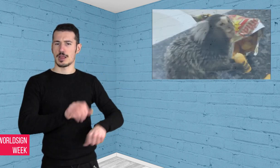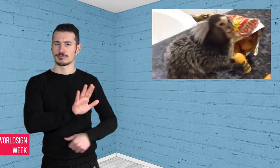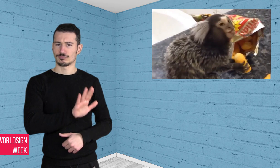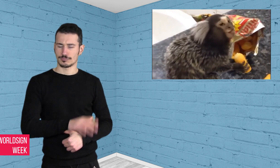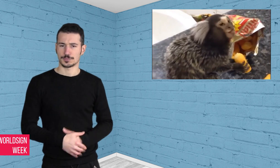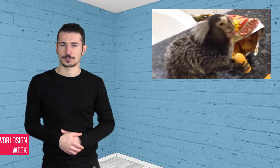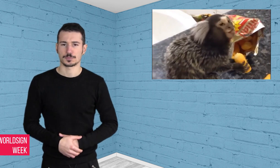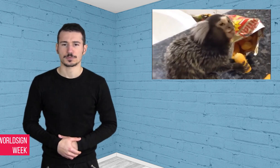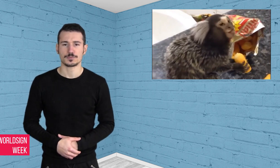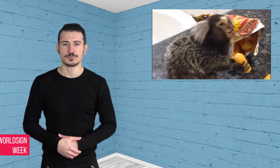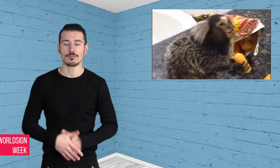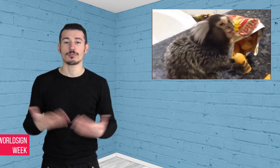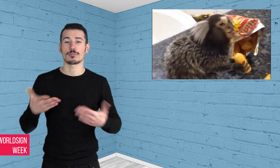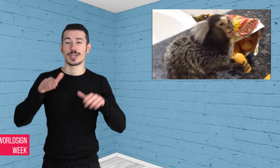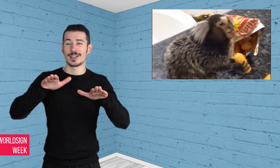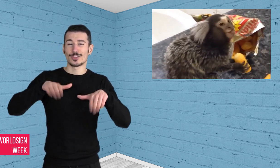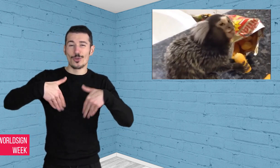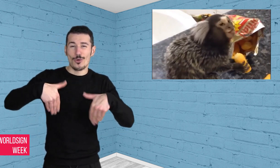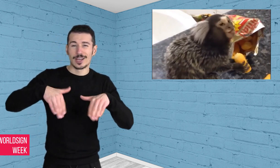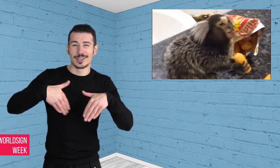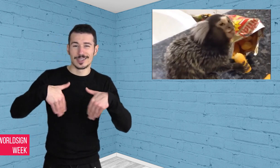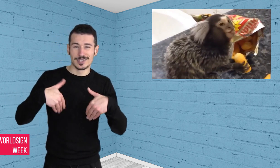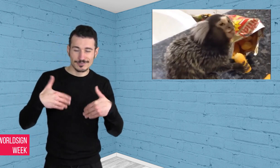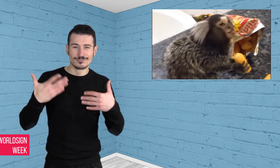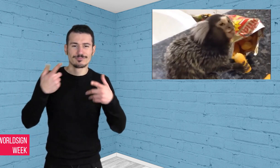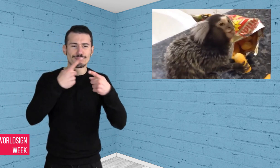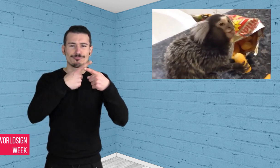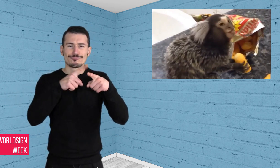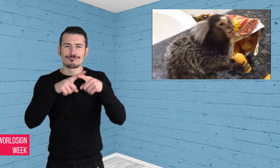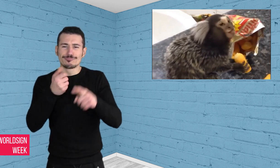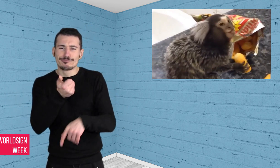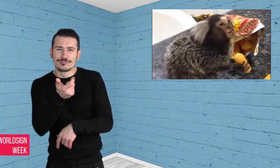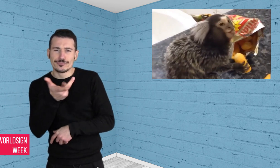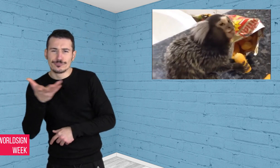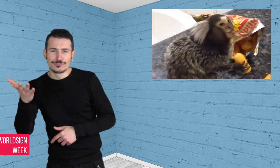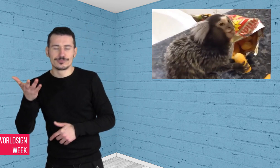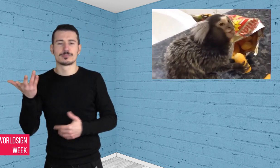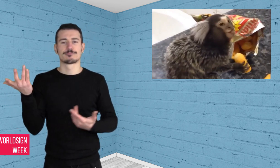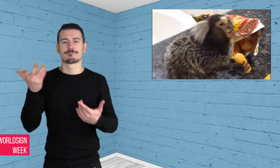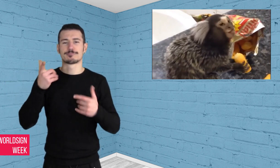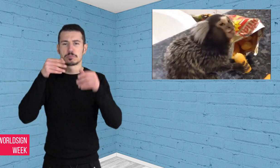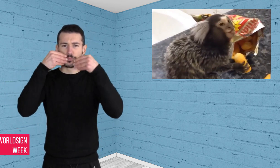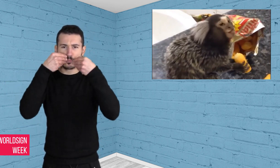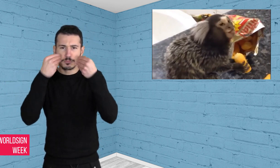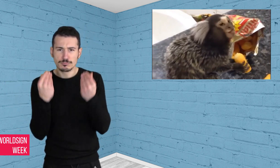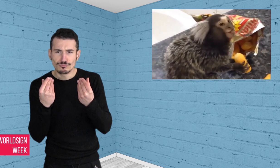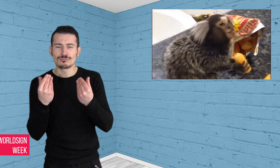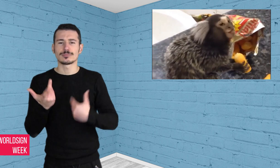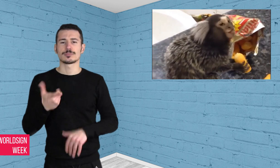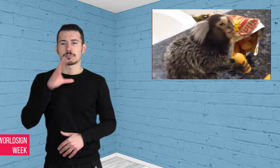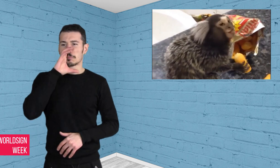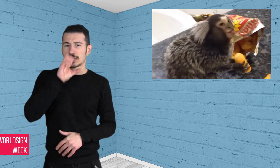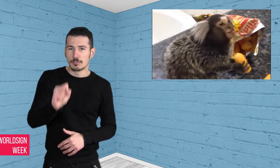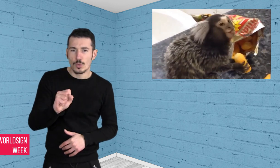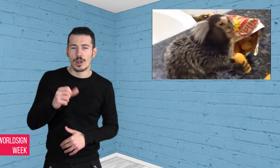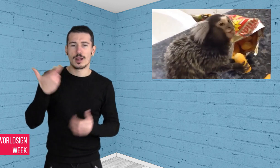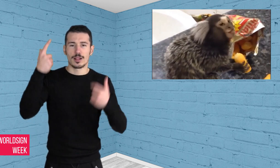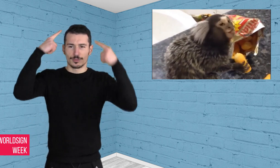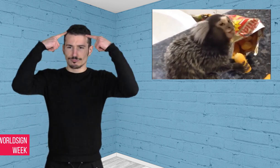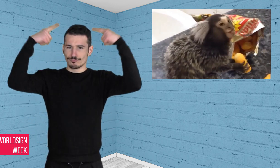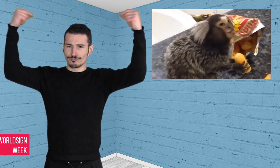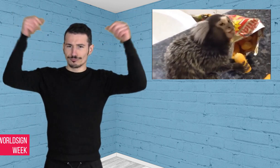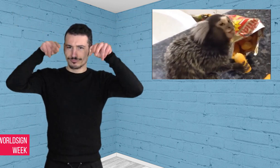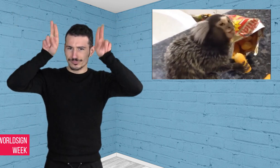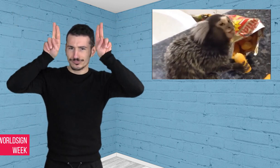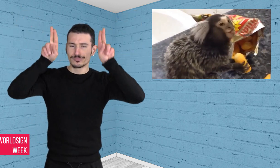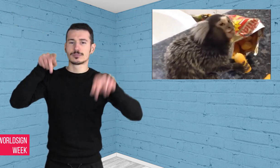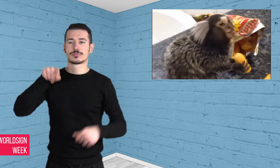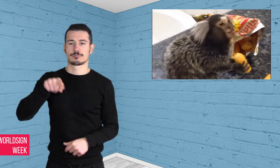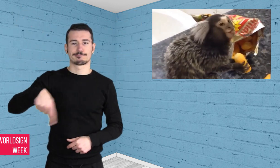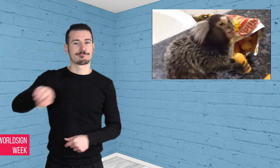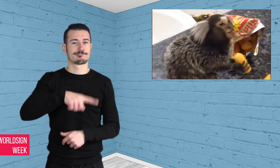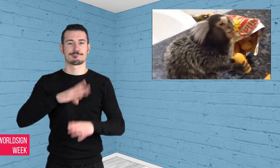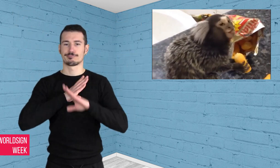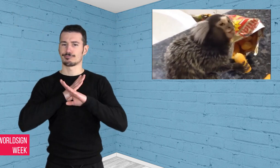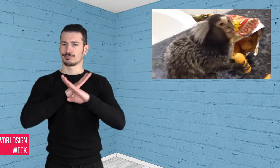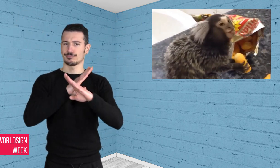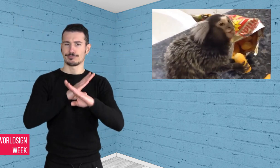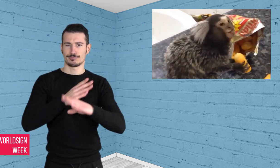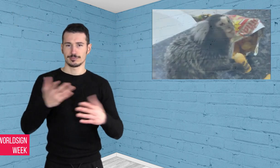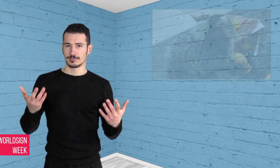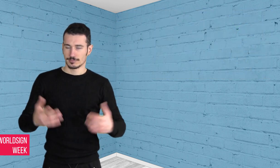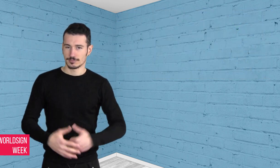Pitbulls and Dobermans also was banned.